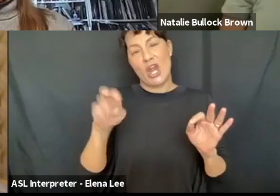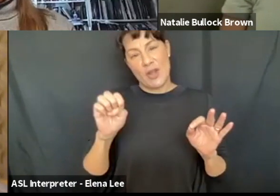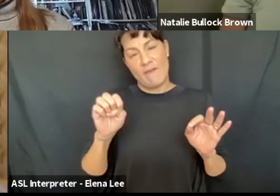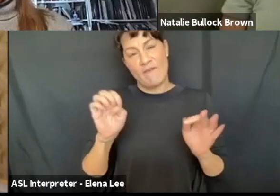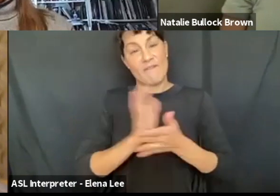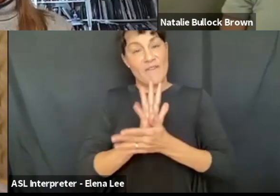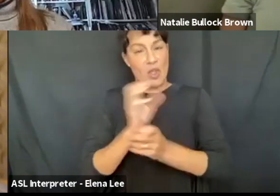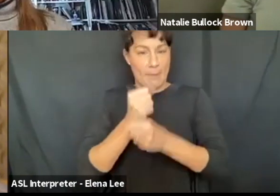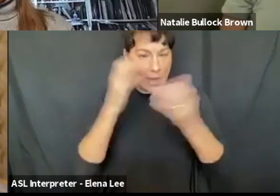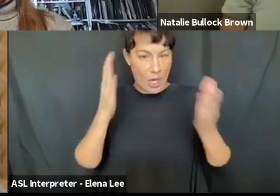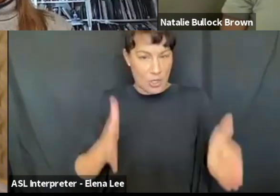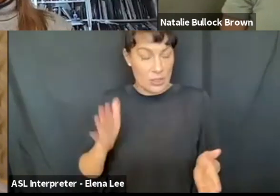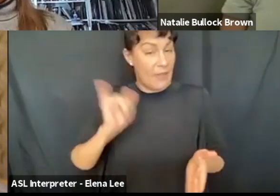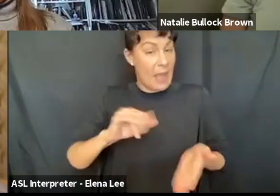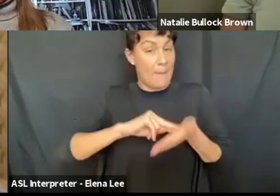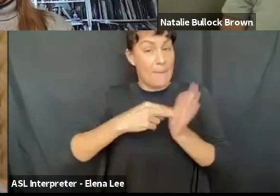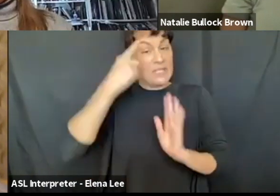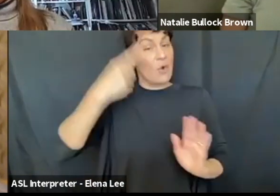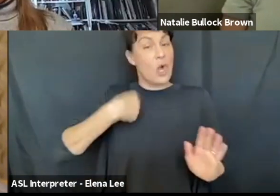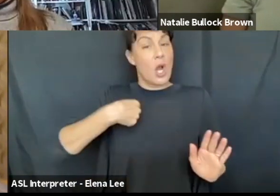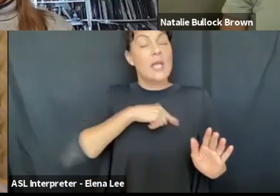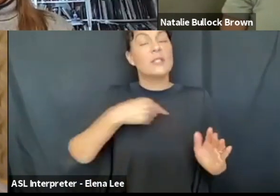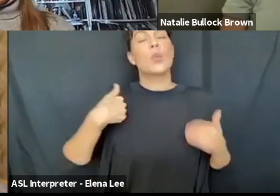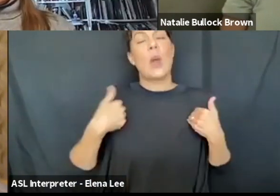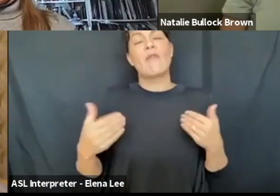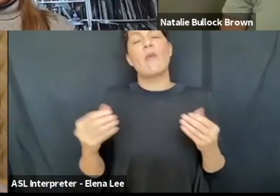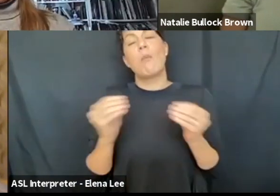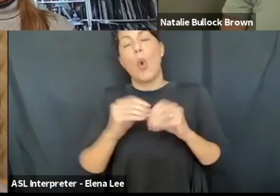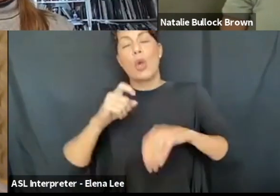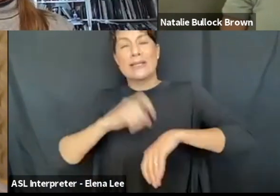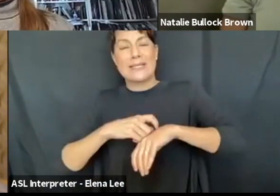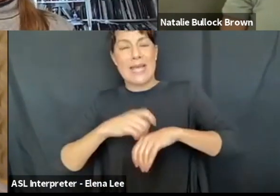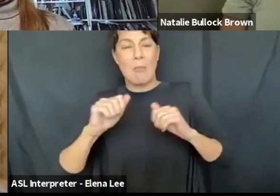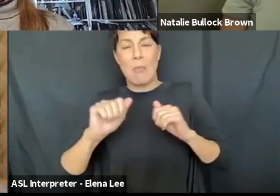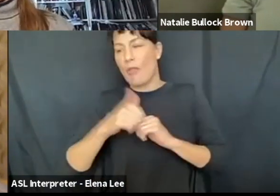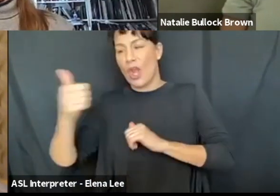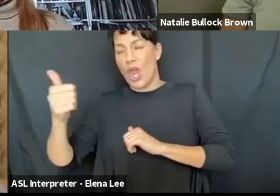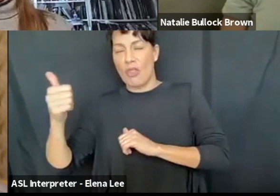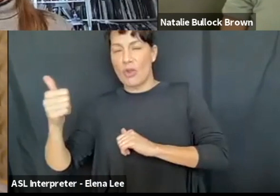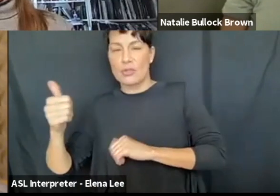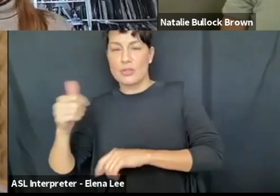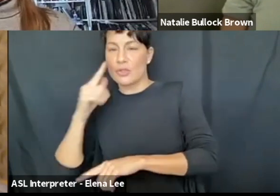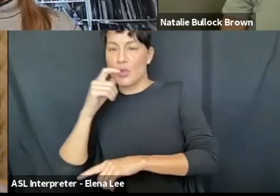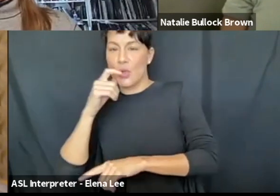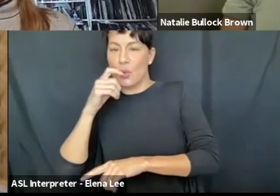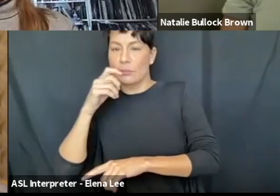is that we often have more time than some of our colleagues who are parachuting in or who have the pressure